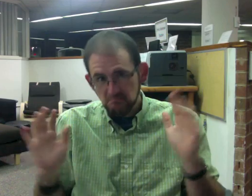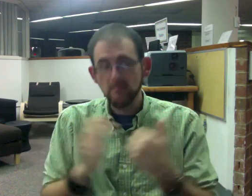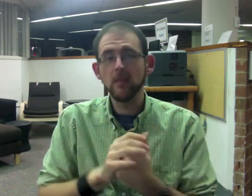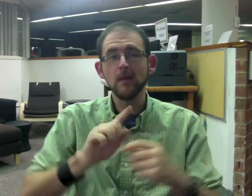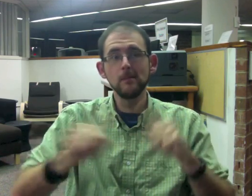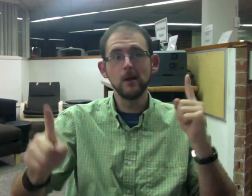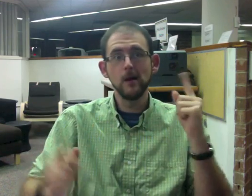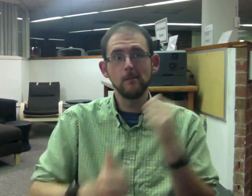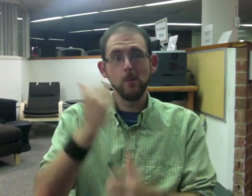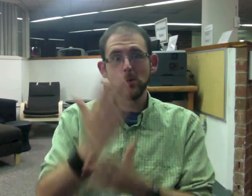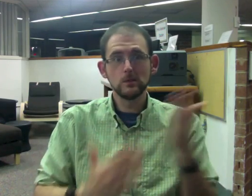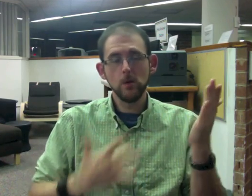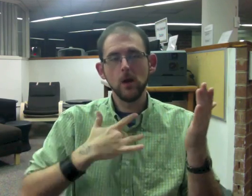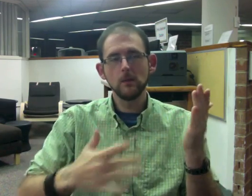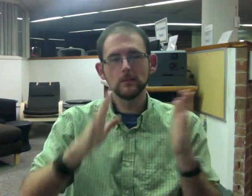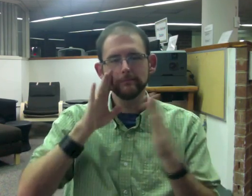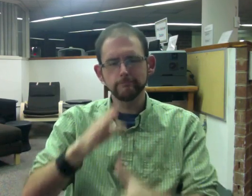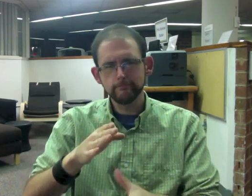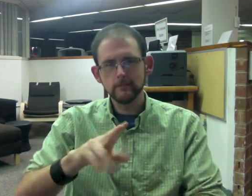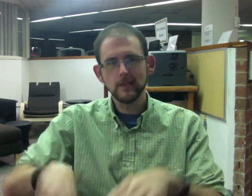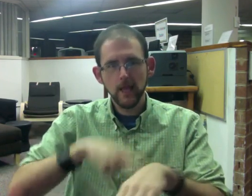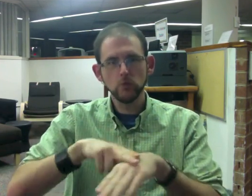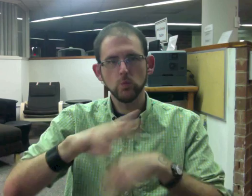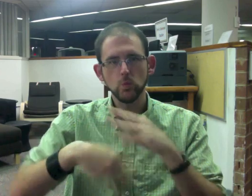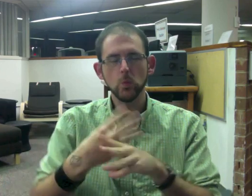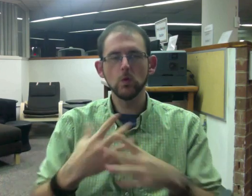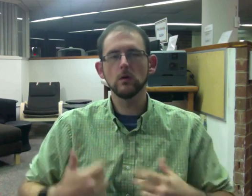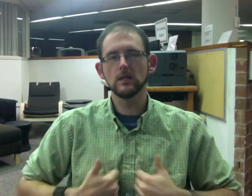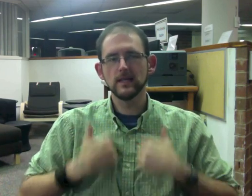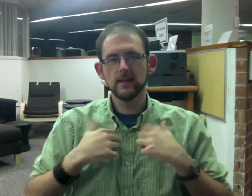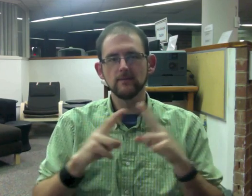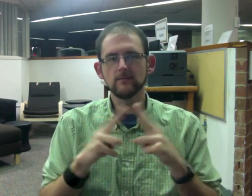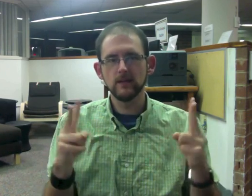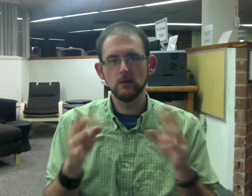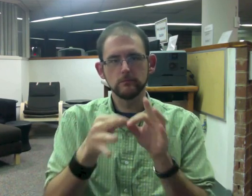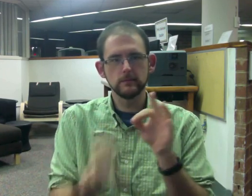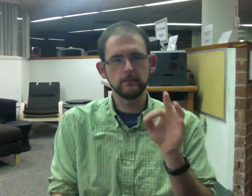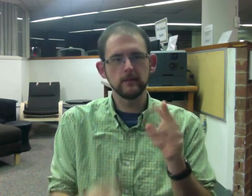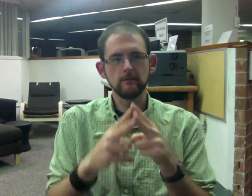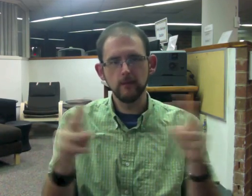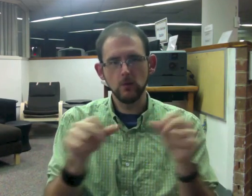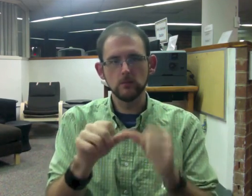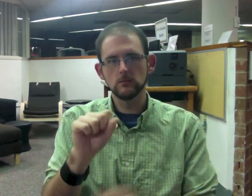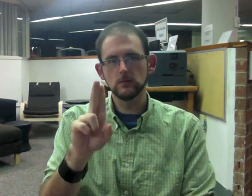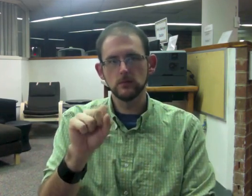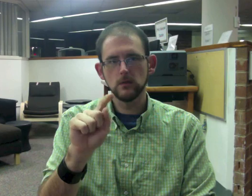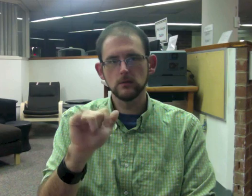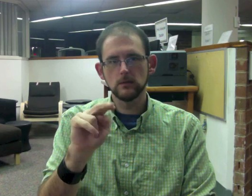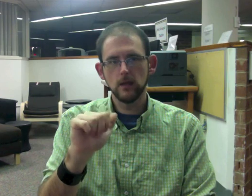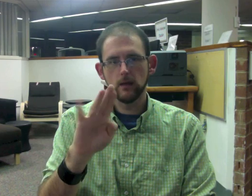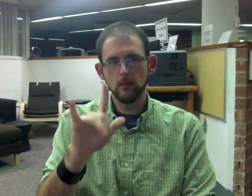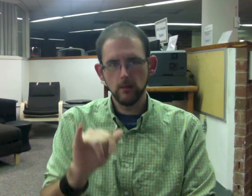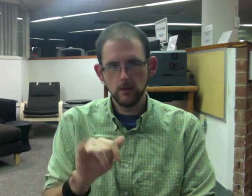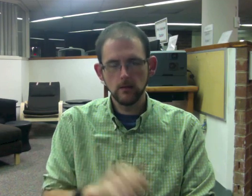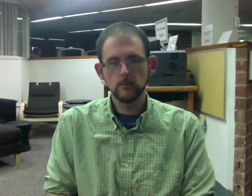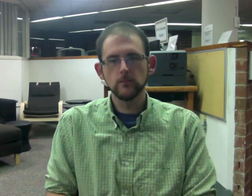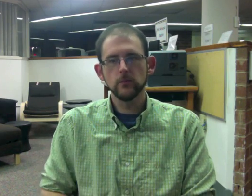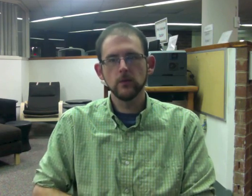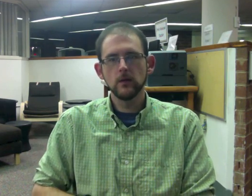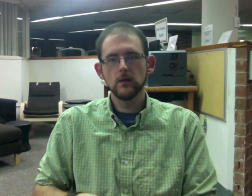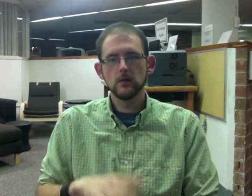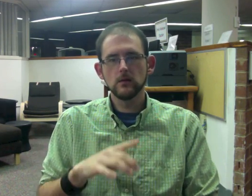But for the most part they tend to focus on the natural world and live very simply and sustainably.